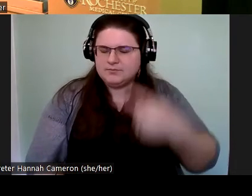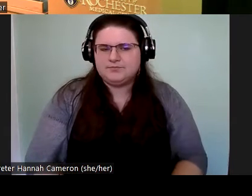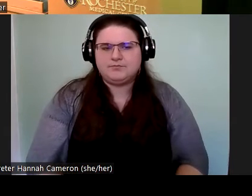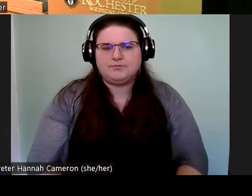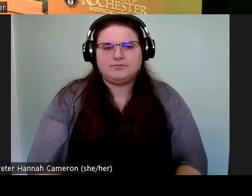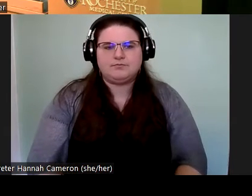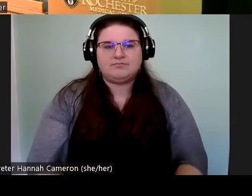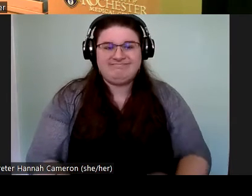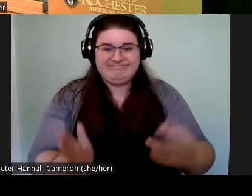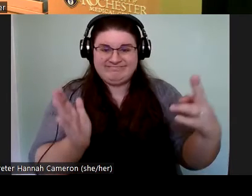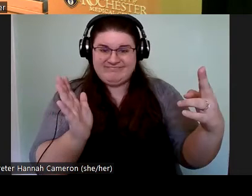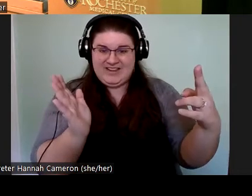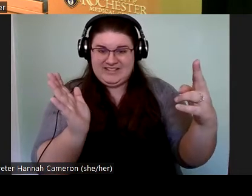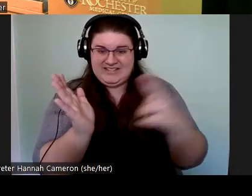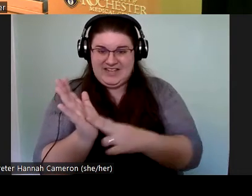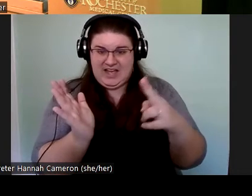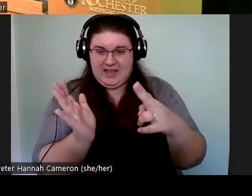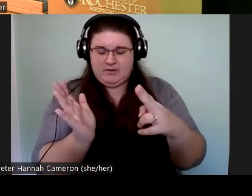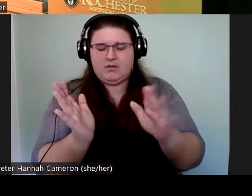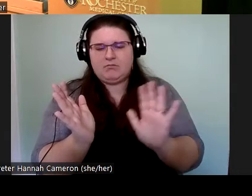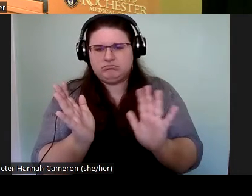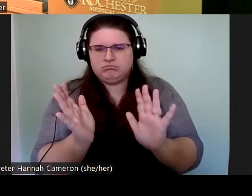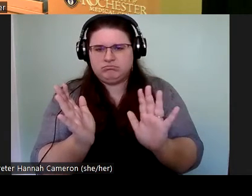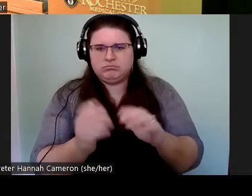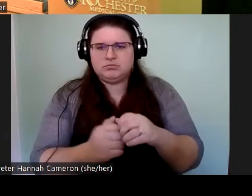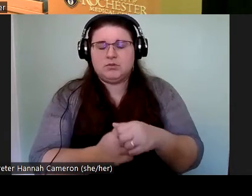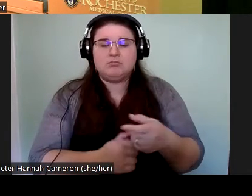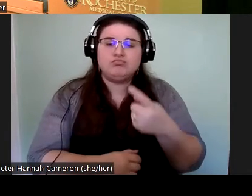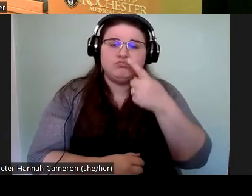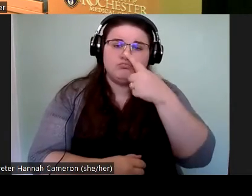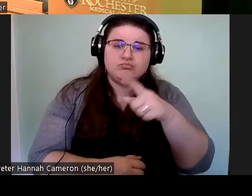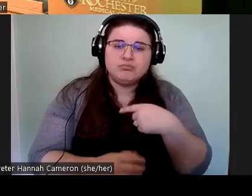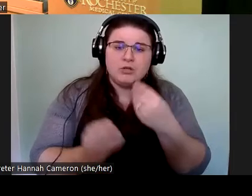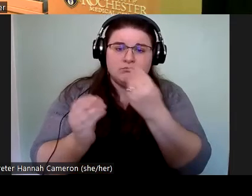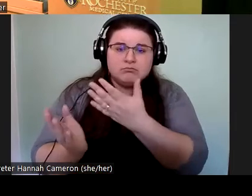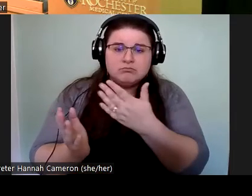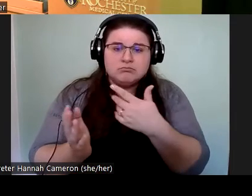something you can just say hey can I just share some information with your families this your mom